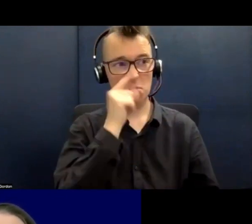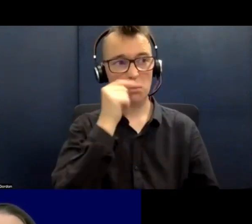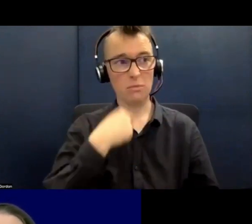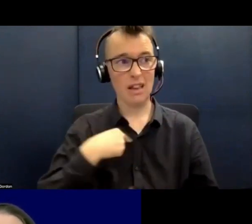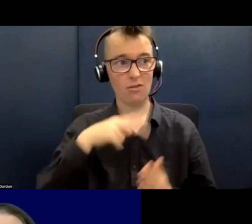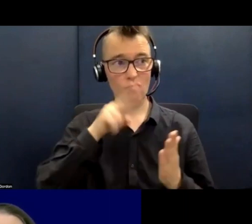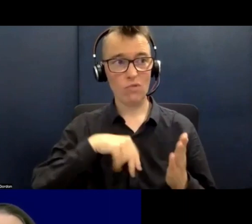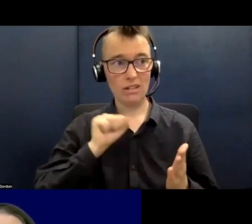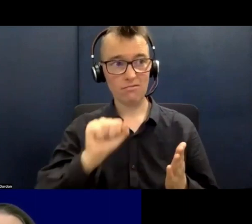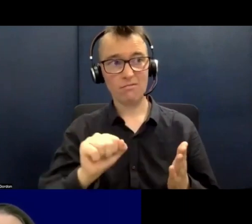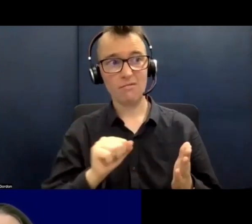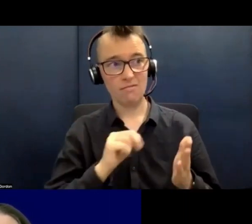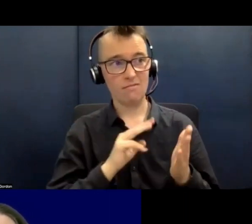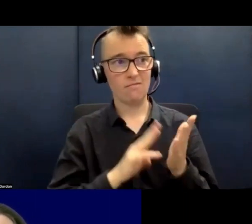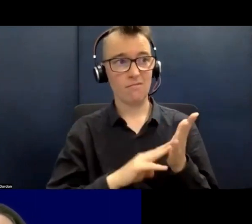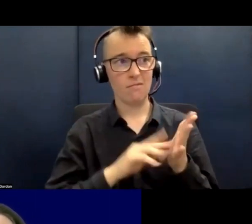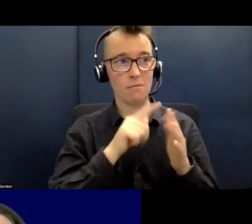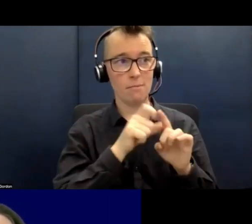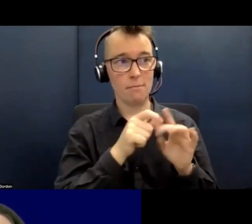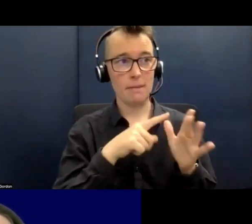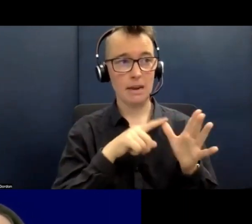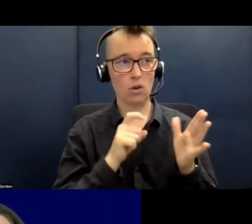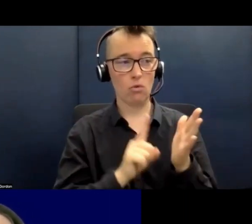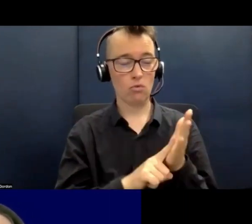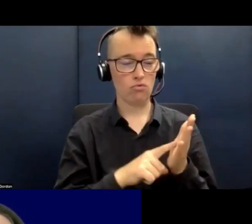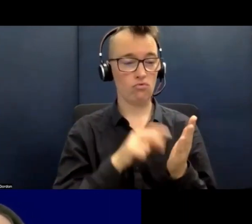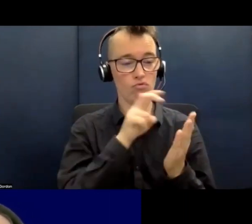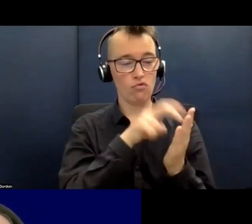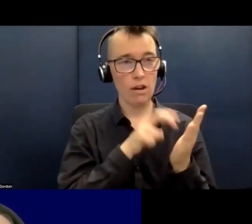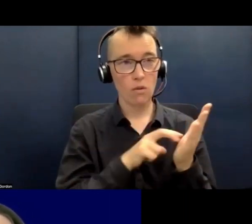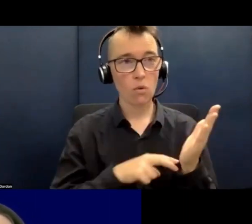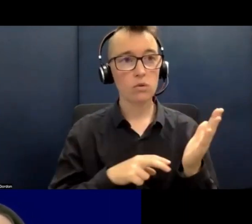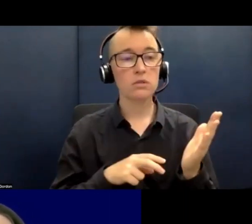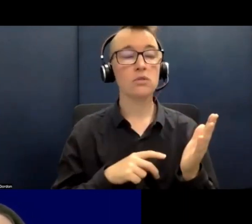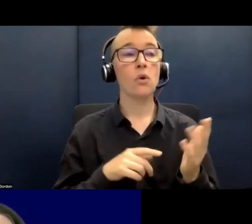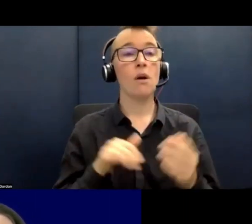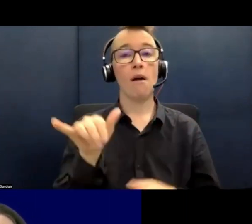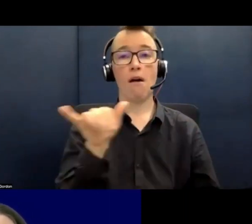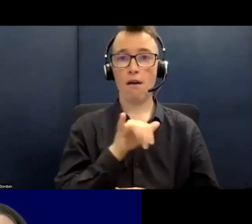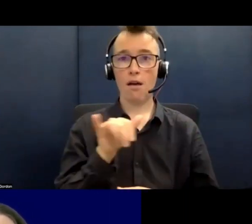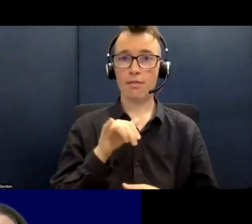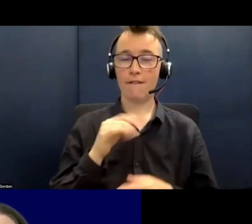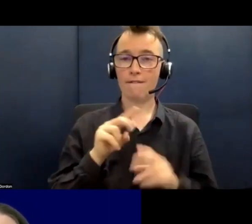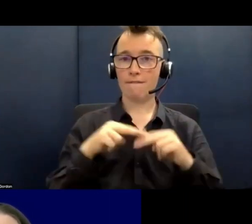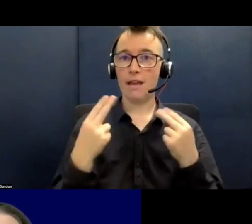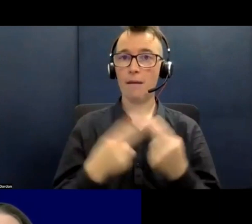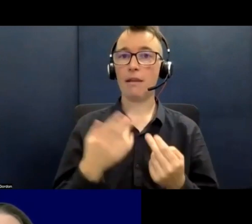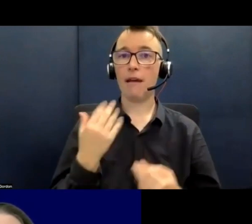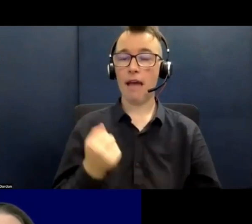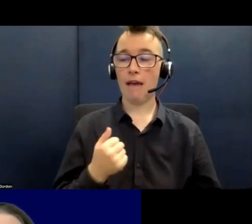So that's either you've got families supplying that or signing consent for